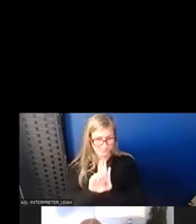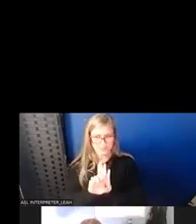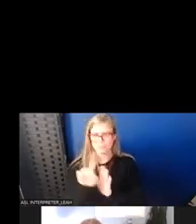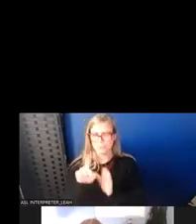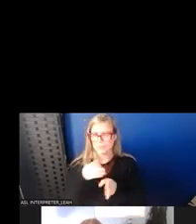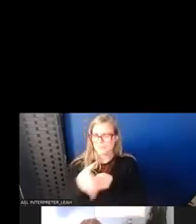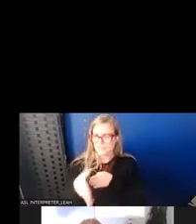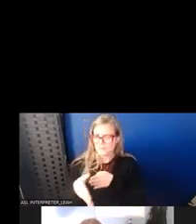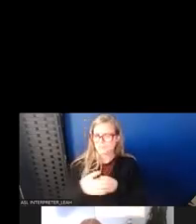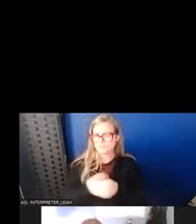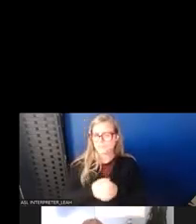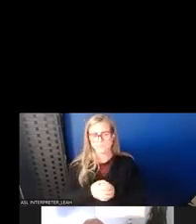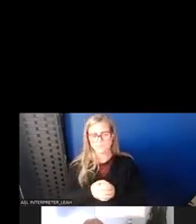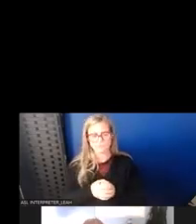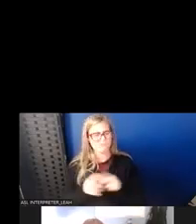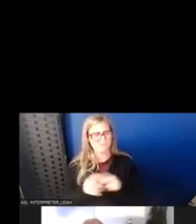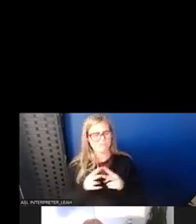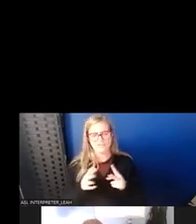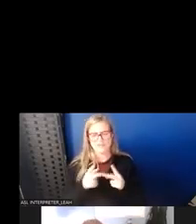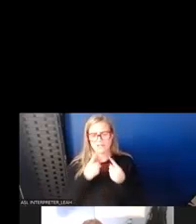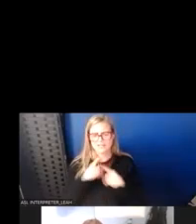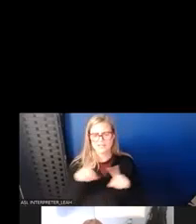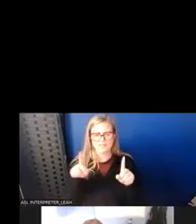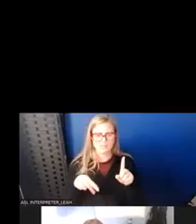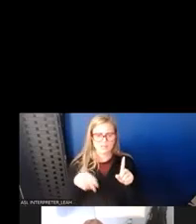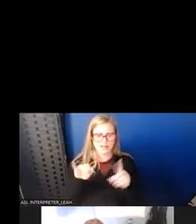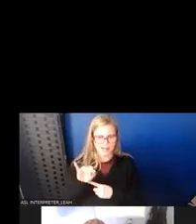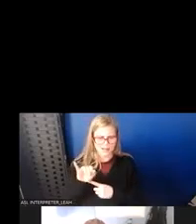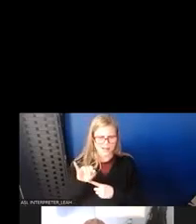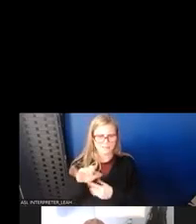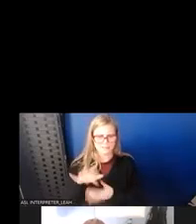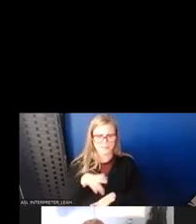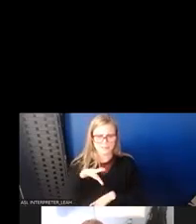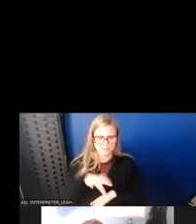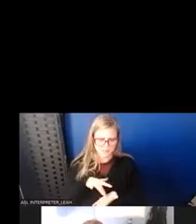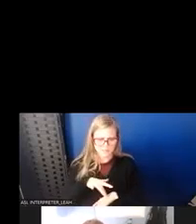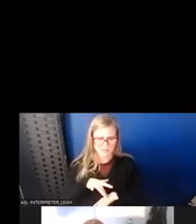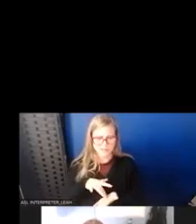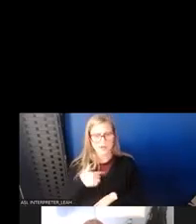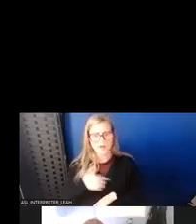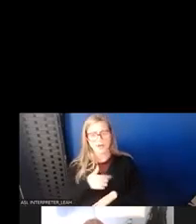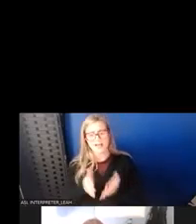like a very successful PI in the middle and we asked them a lot of questions.